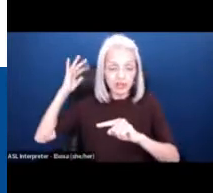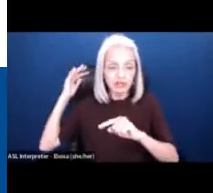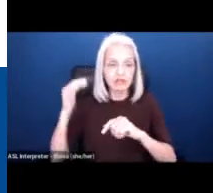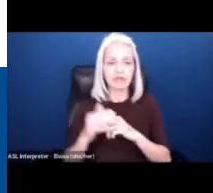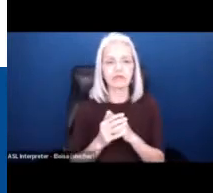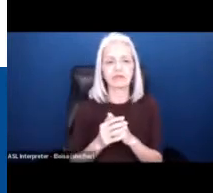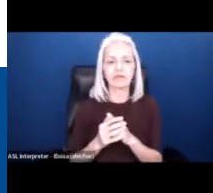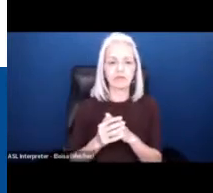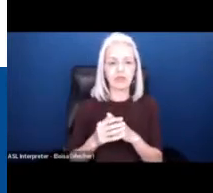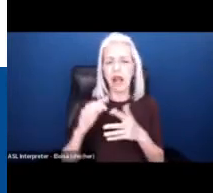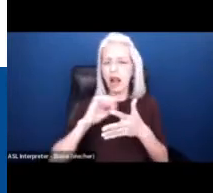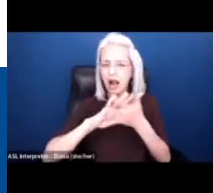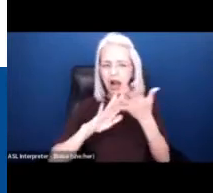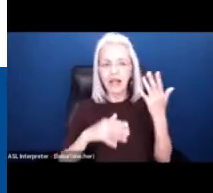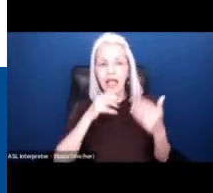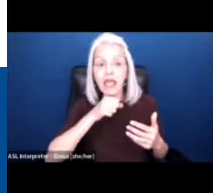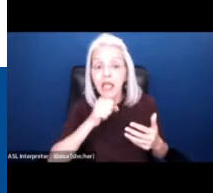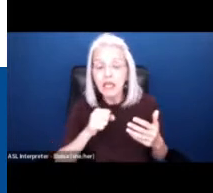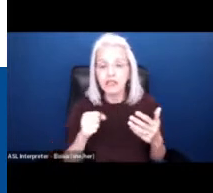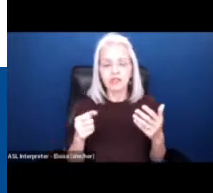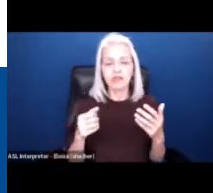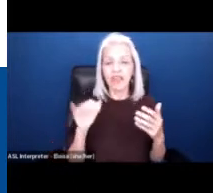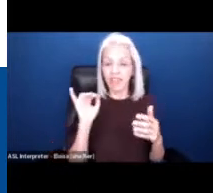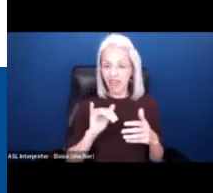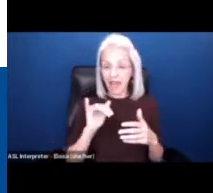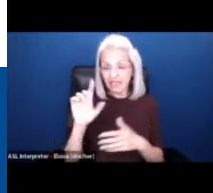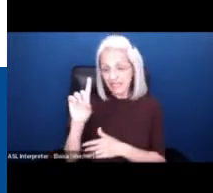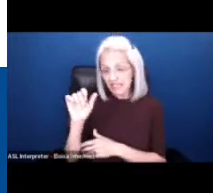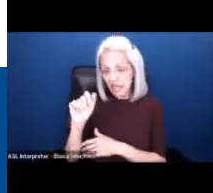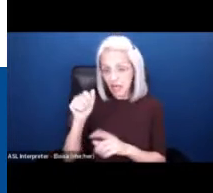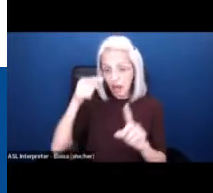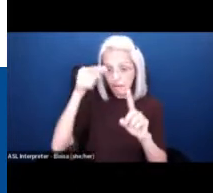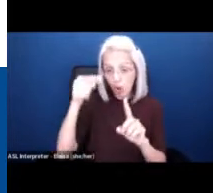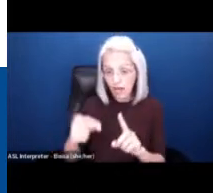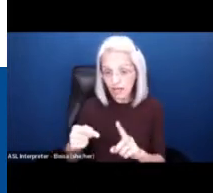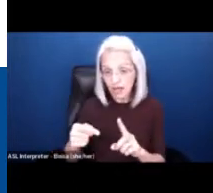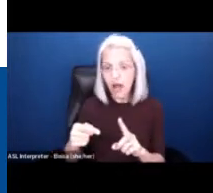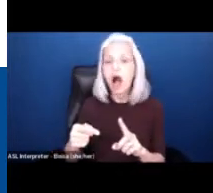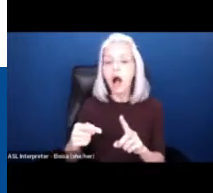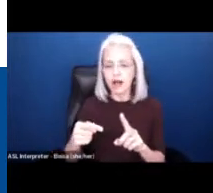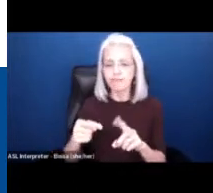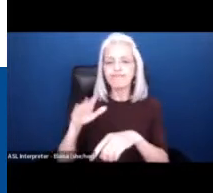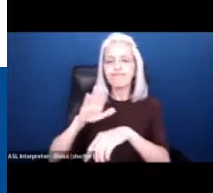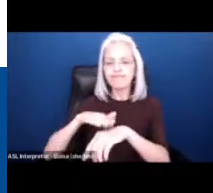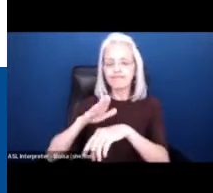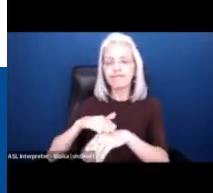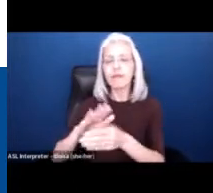the kinds of data points, we need to be able to say, ah, there is a red flag here, as I'm working with this person, I